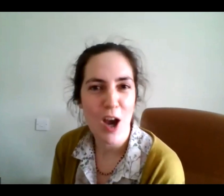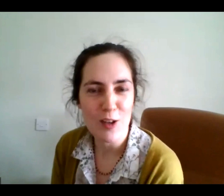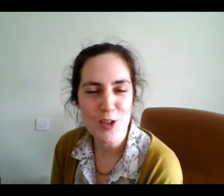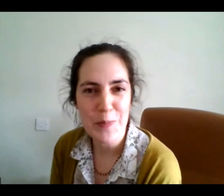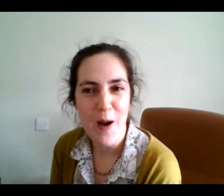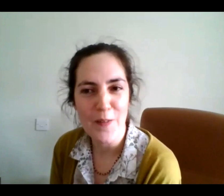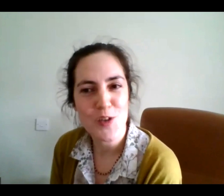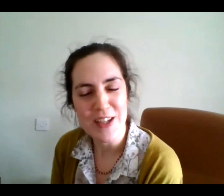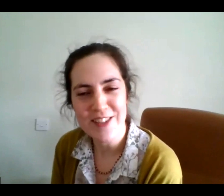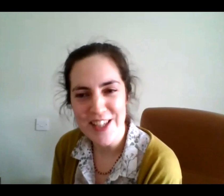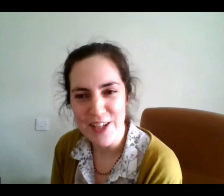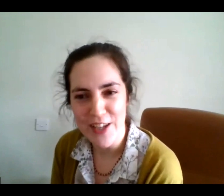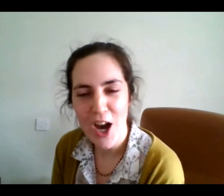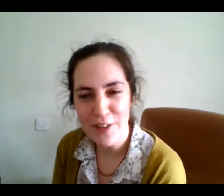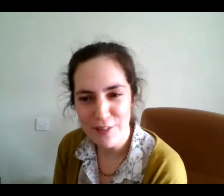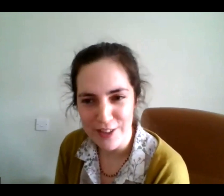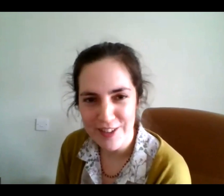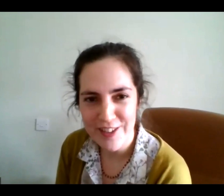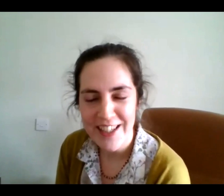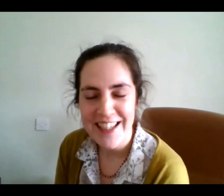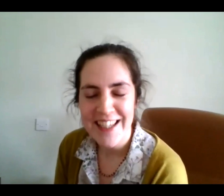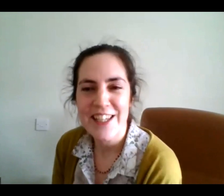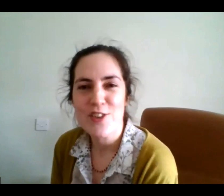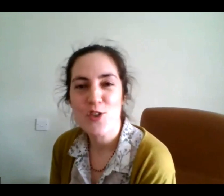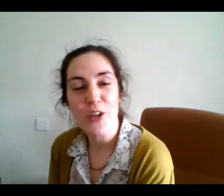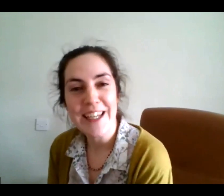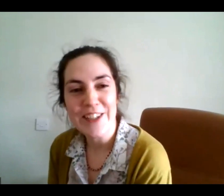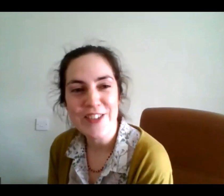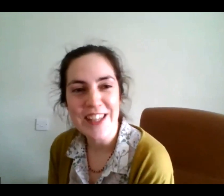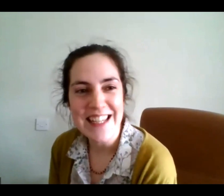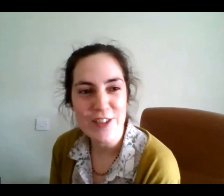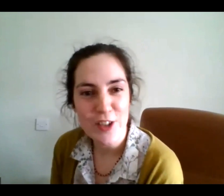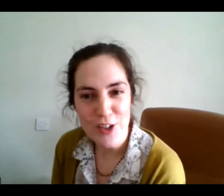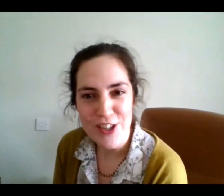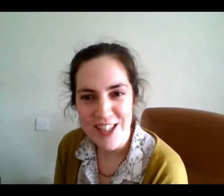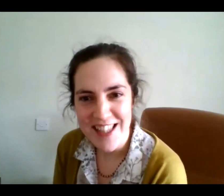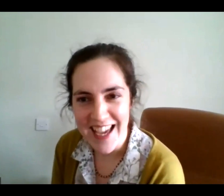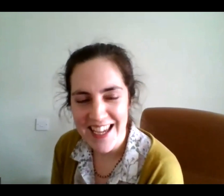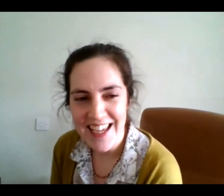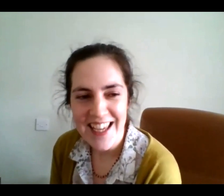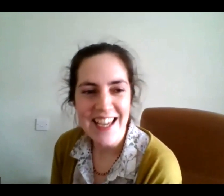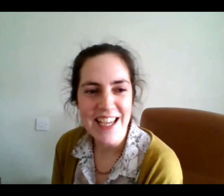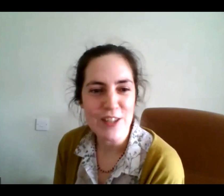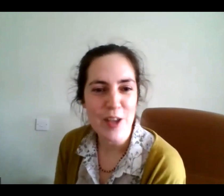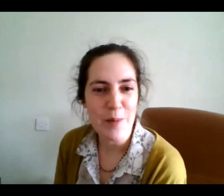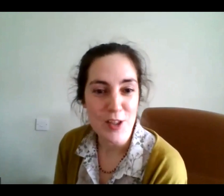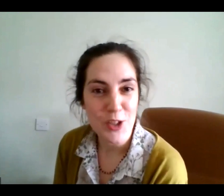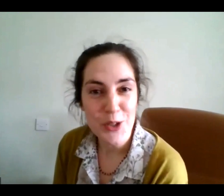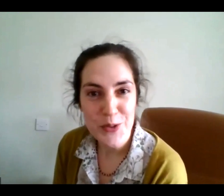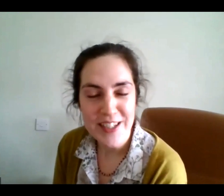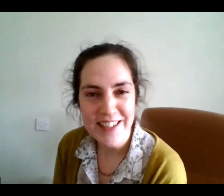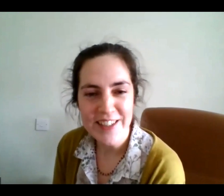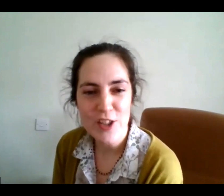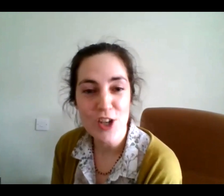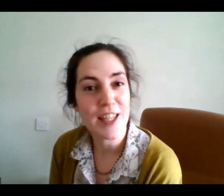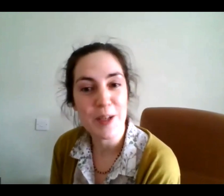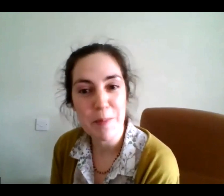Scholarship on Teresa Deevy' conference. Joining us in discussion today are: Amanda Coogan, Jonathan